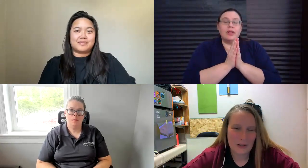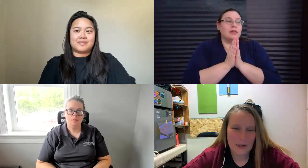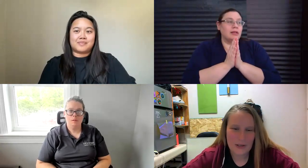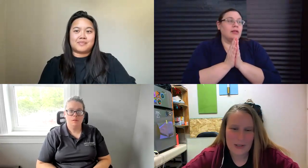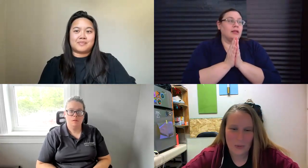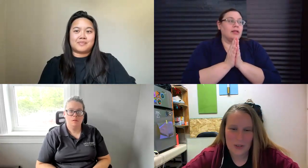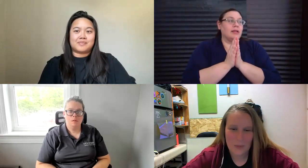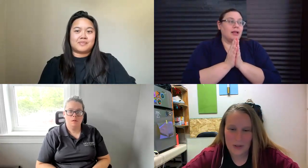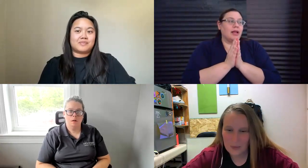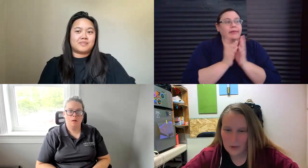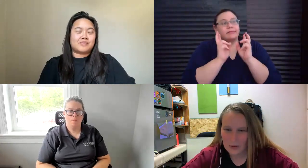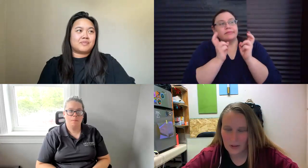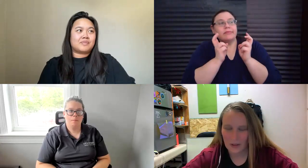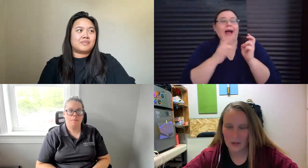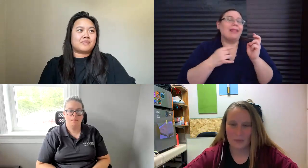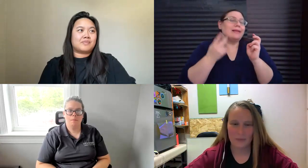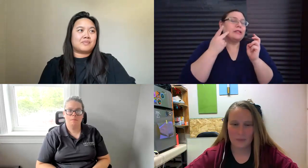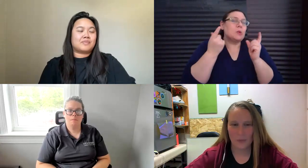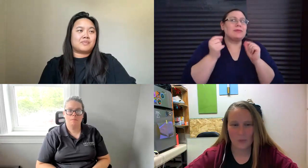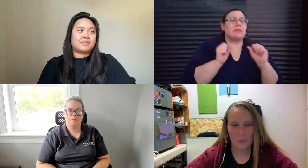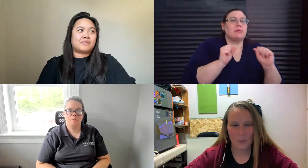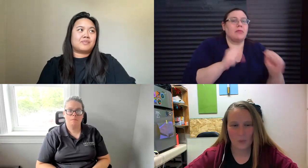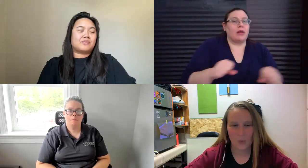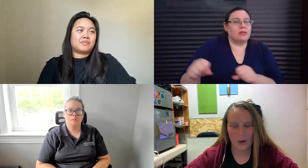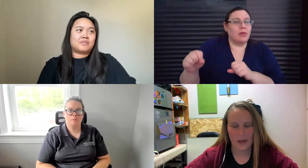I like to kind of see what is possible.